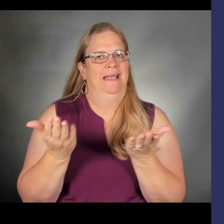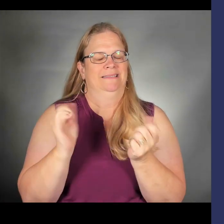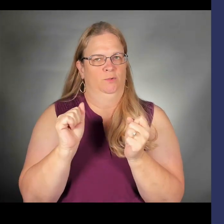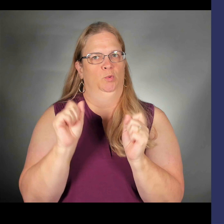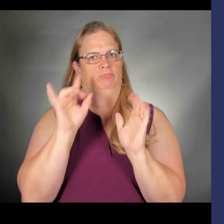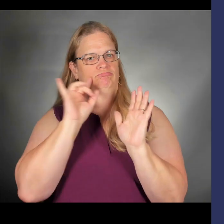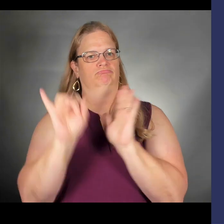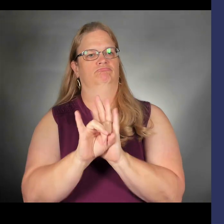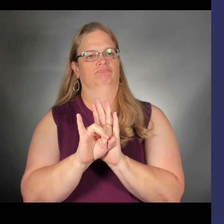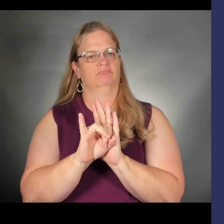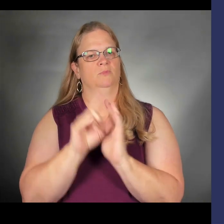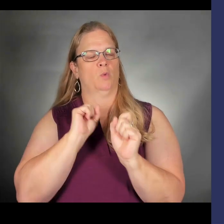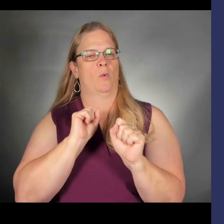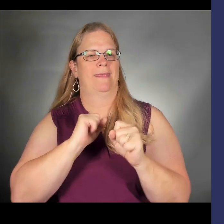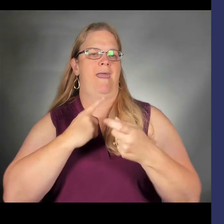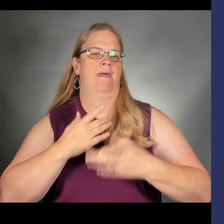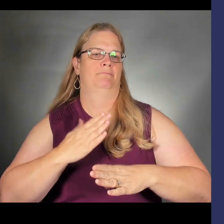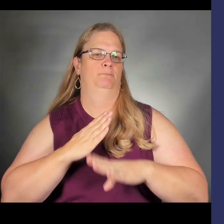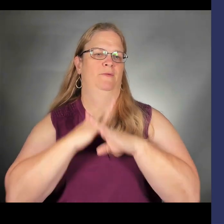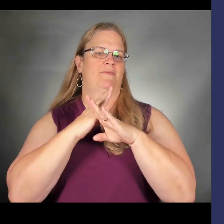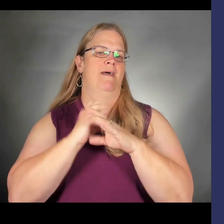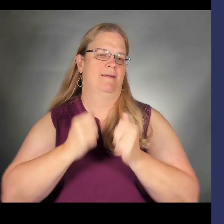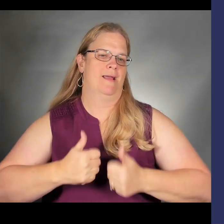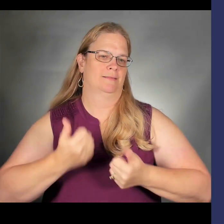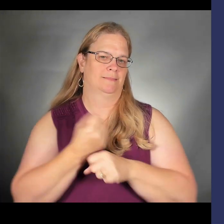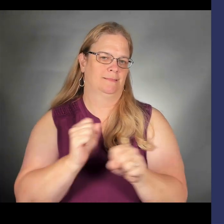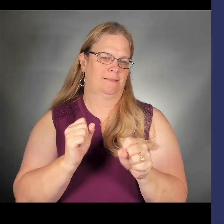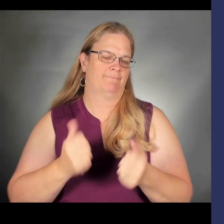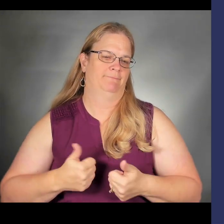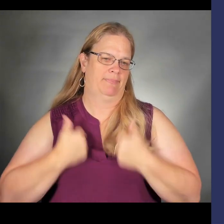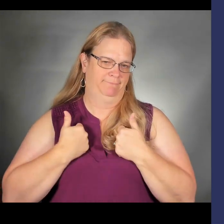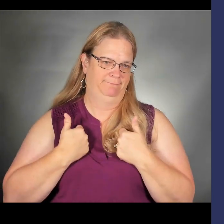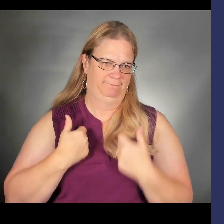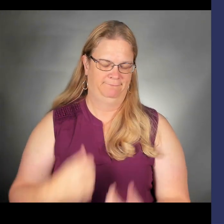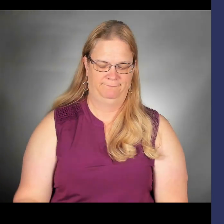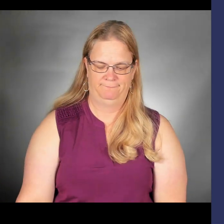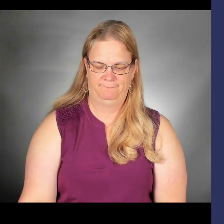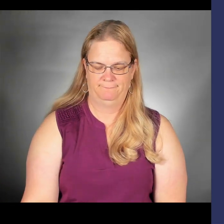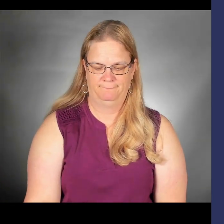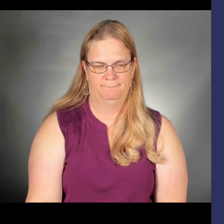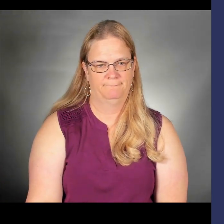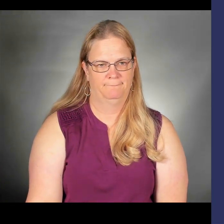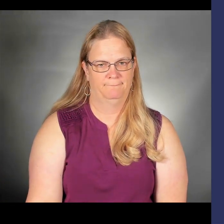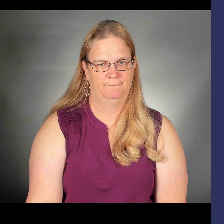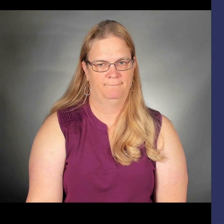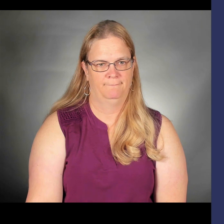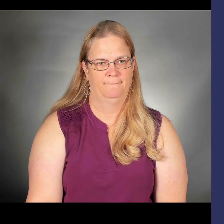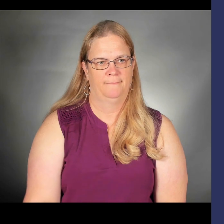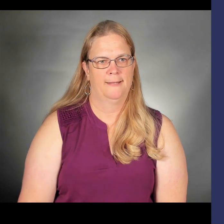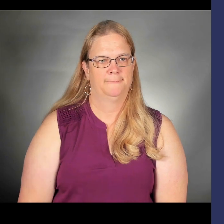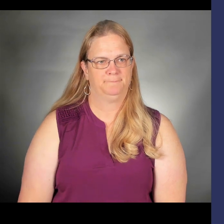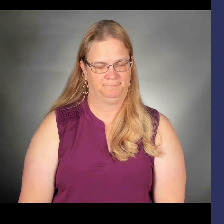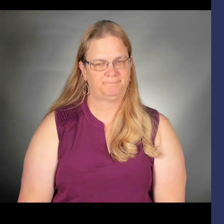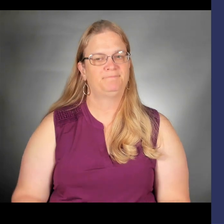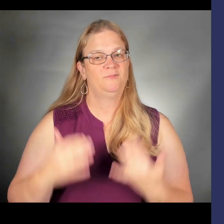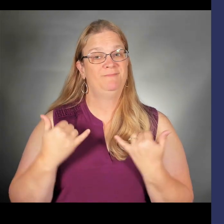any other things to help identify and help provide prevention and saving of lives.